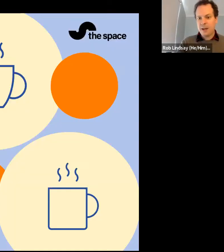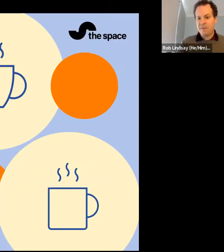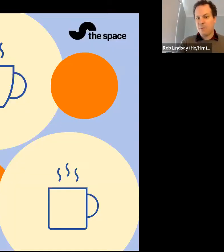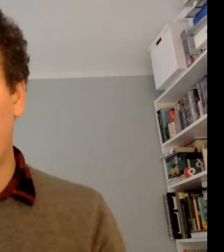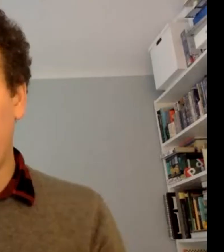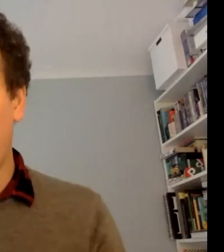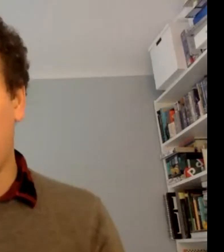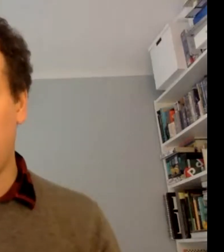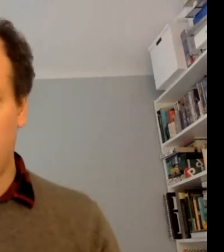Hello, everybody.